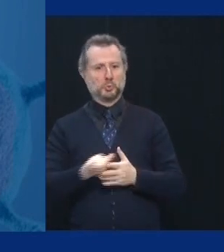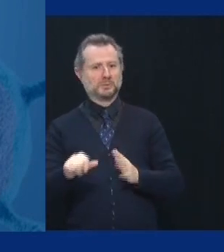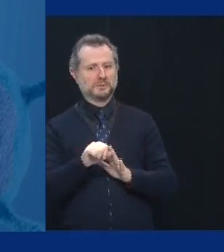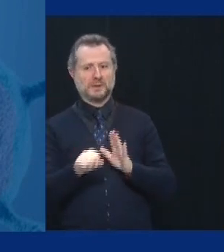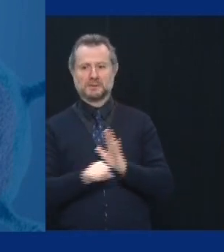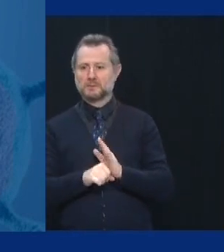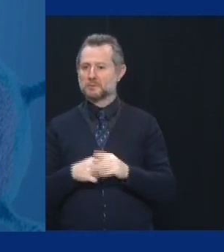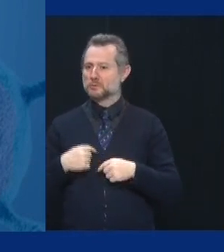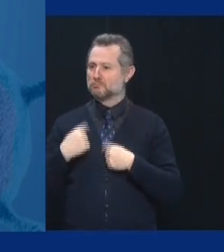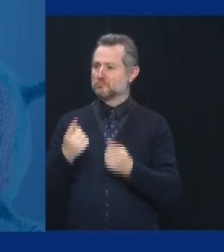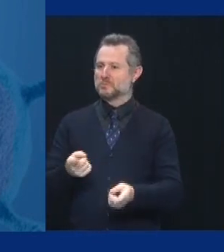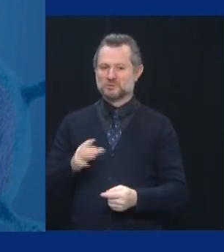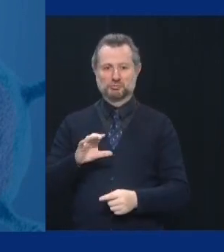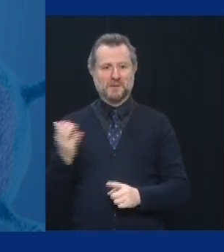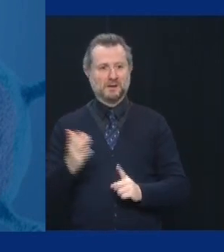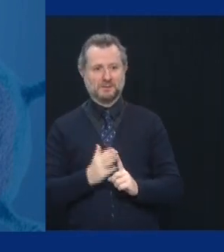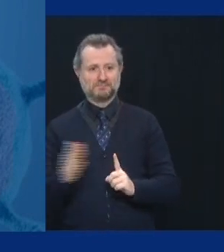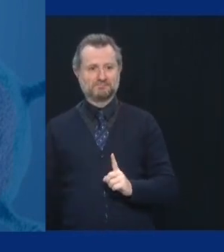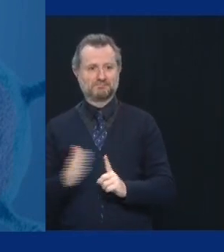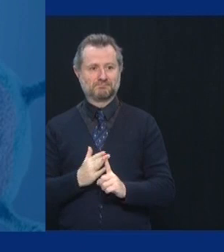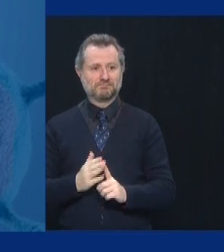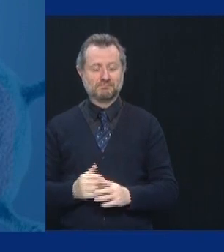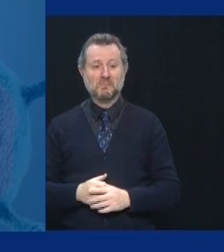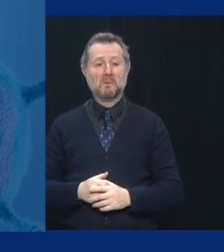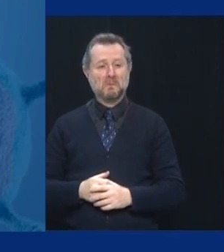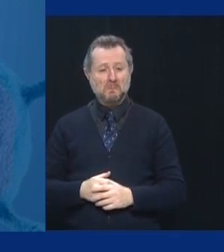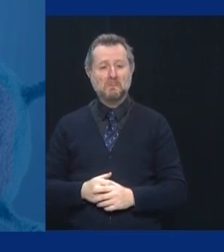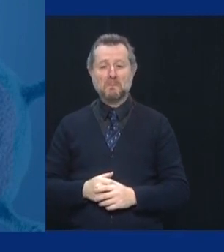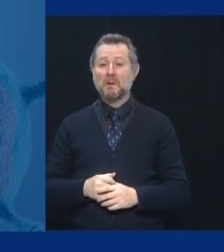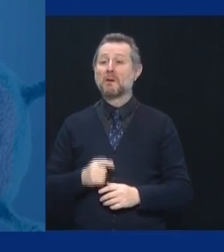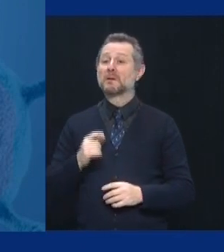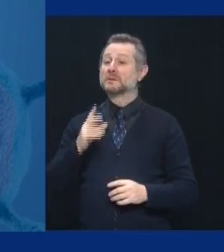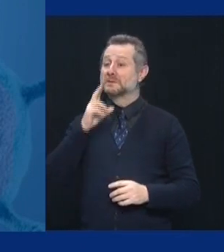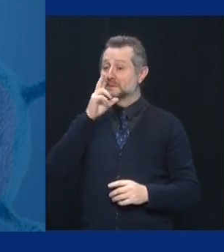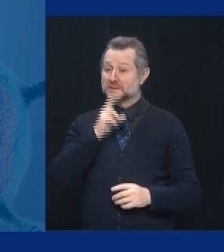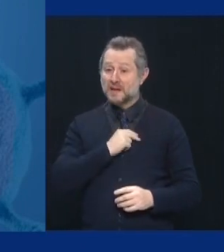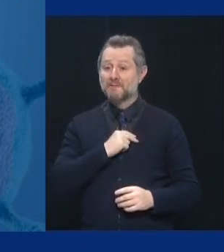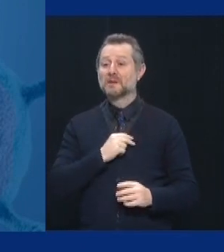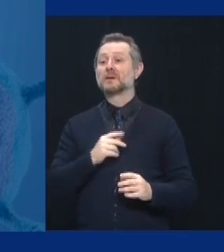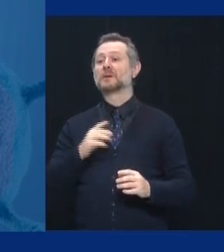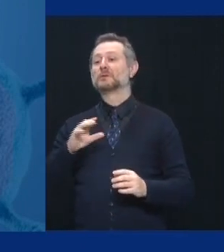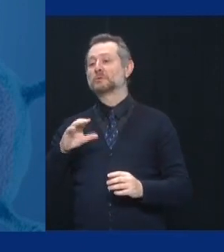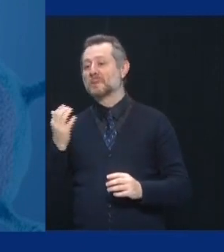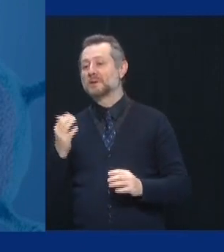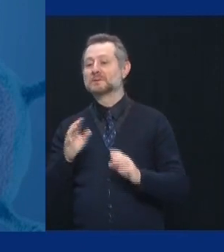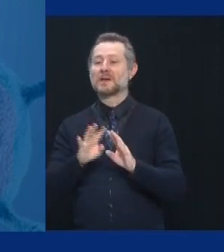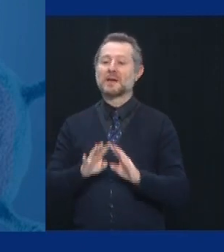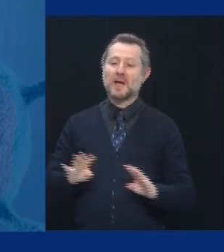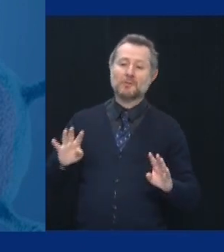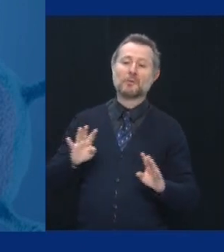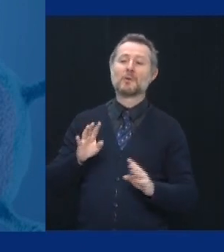POSITIVITY IS DOWN. HOSPITALIZATION RATE IS SLOWING. THAT'S THE CURVE STATEWIDE SINCE